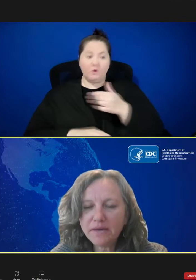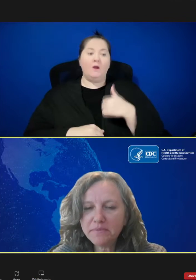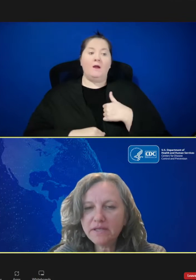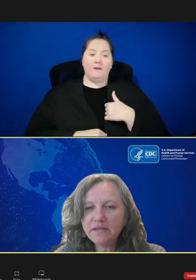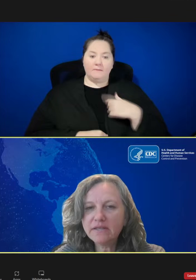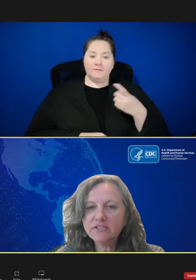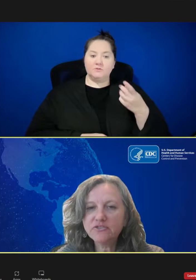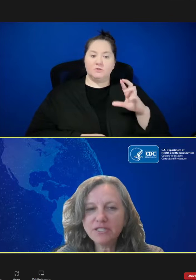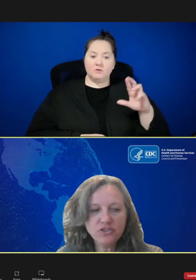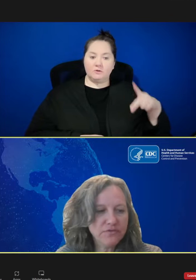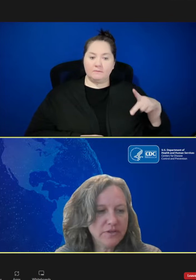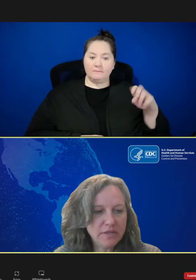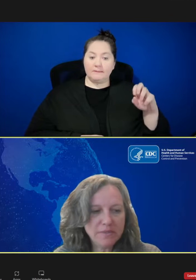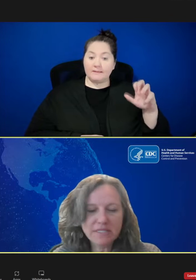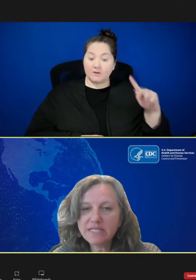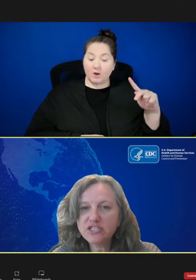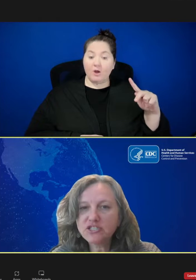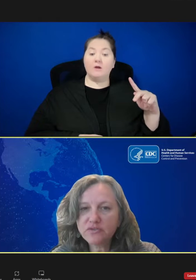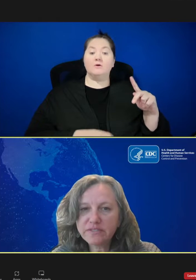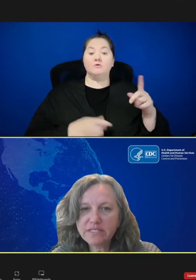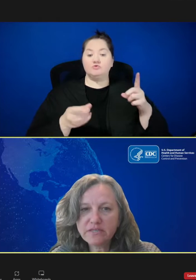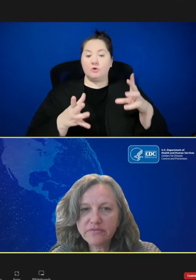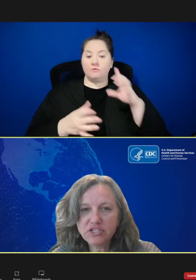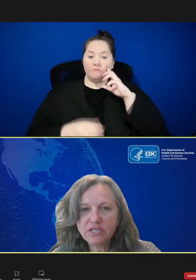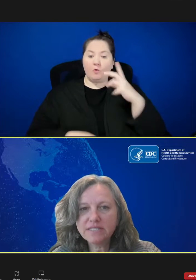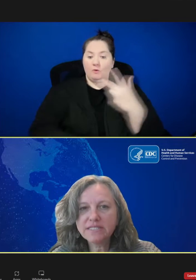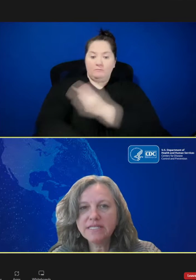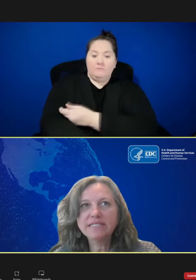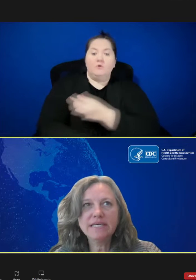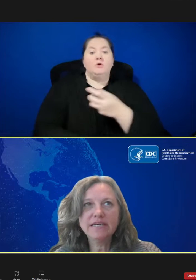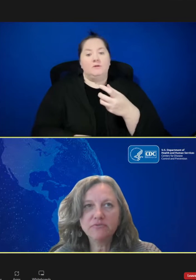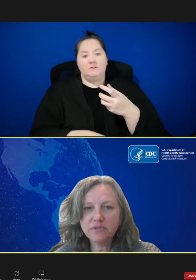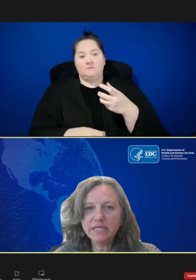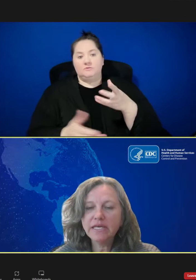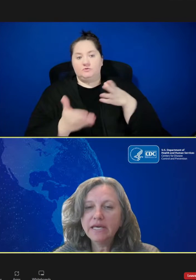I'm the director for the Immunization Services Division at CDC. And really,